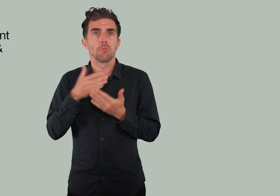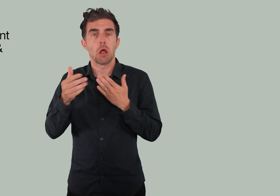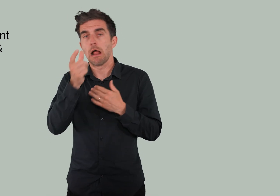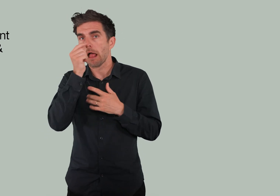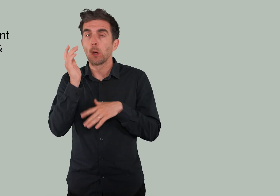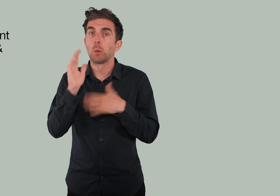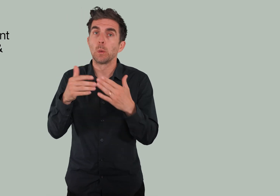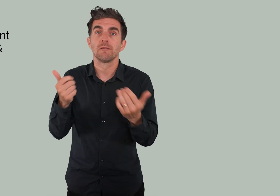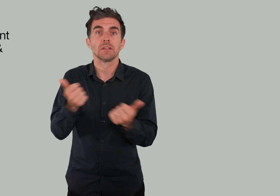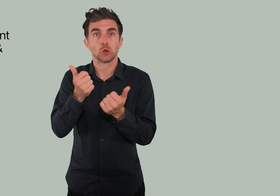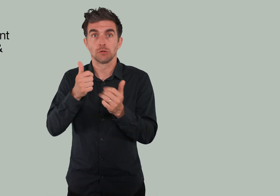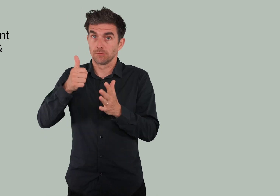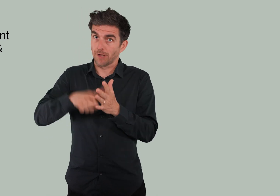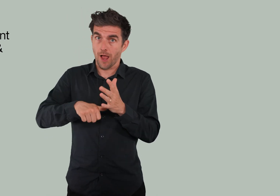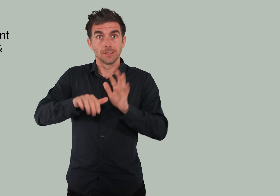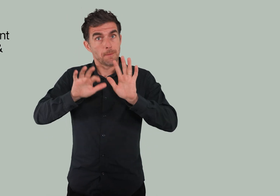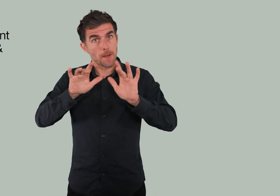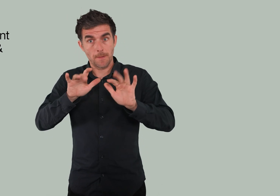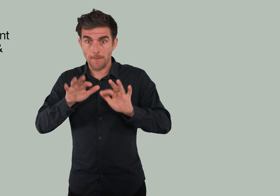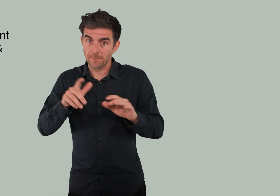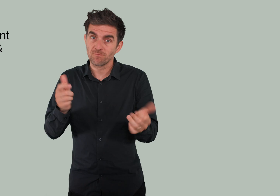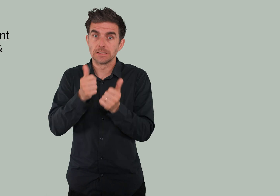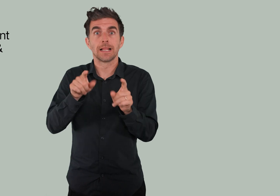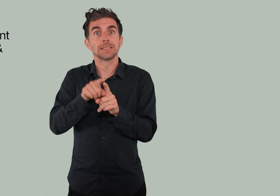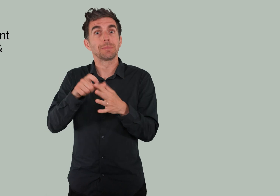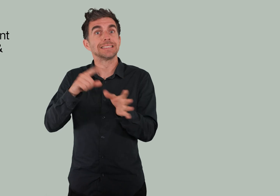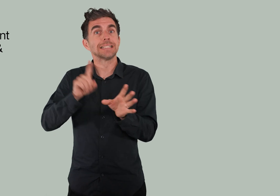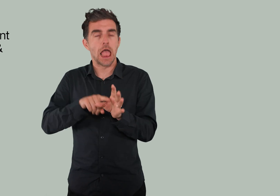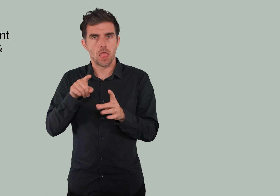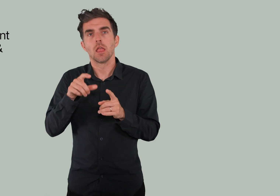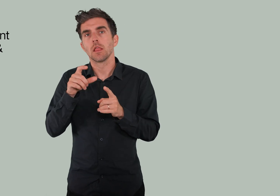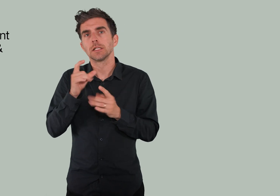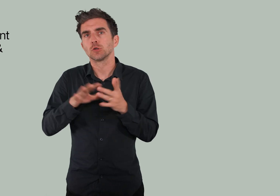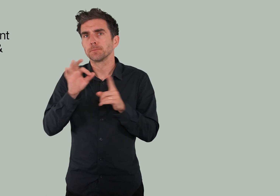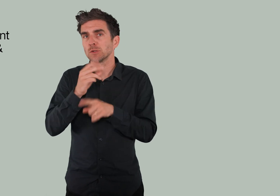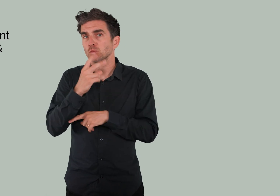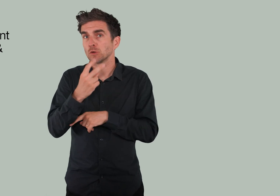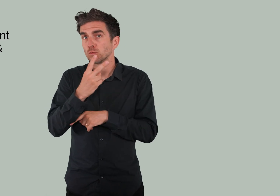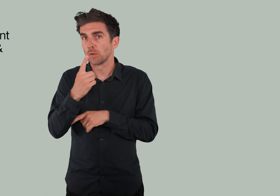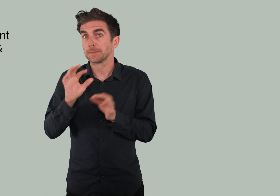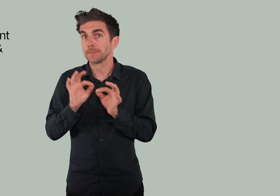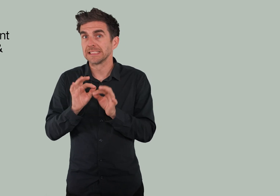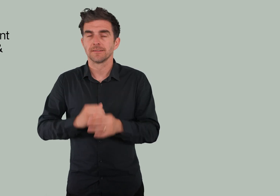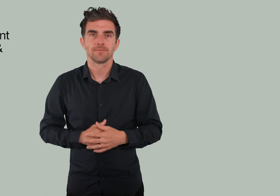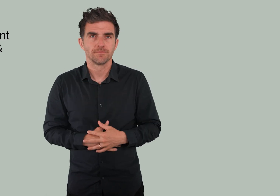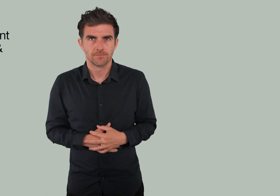and are more likely to submit the application on the day they start it. DWP, 2021b).